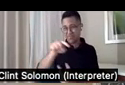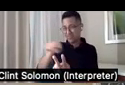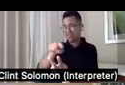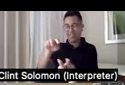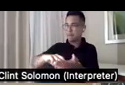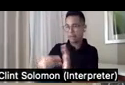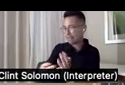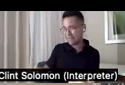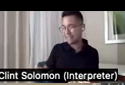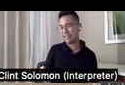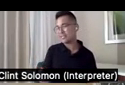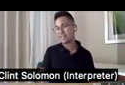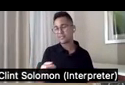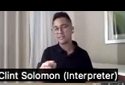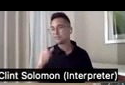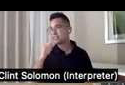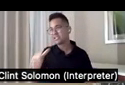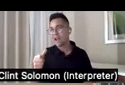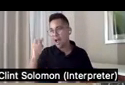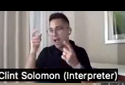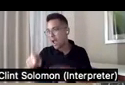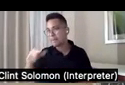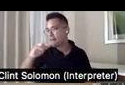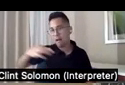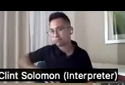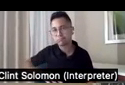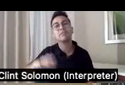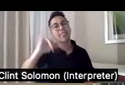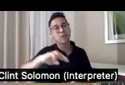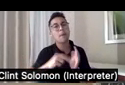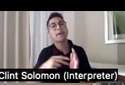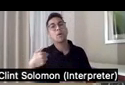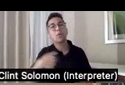that just didn't happen at all and that's what i mean when i say faking it and that happens